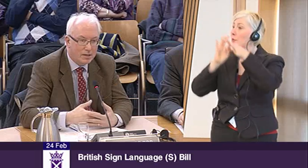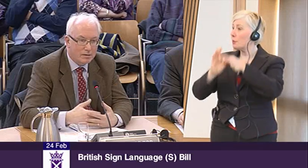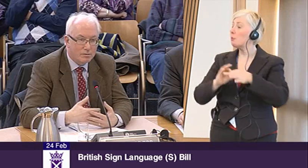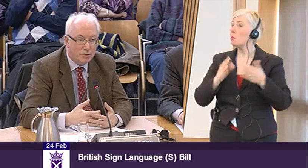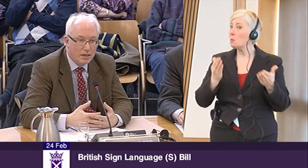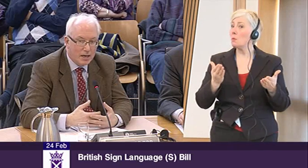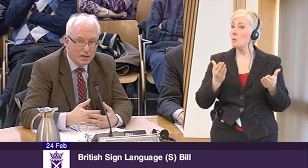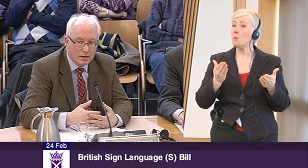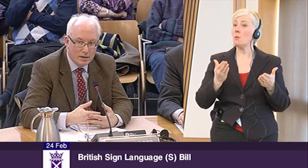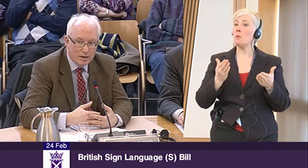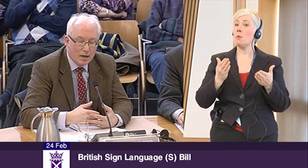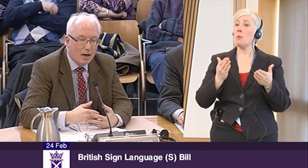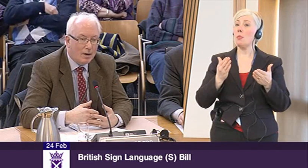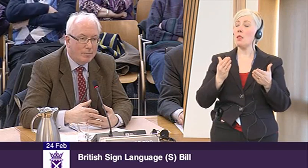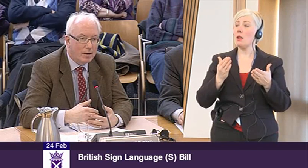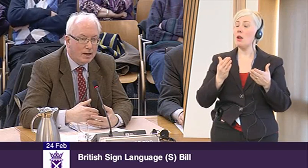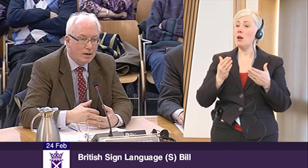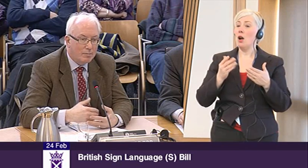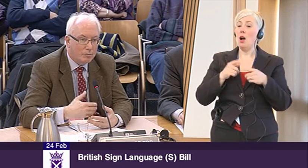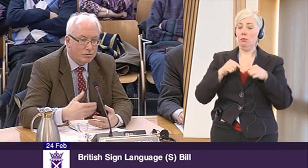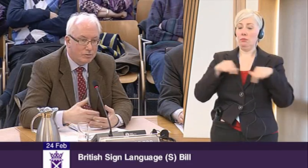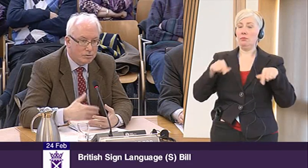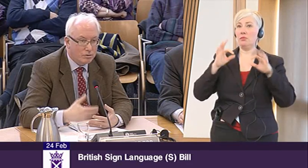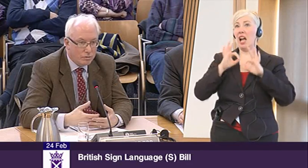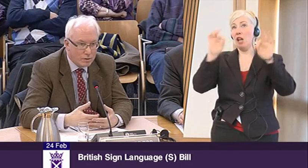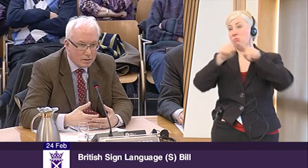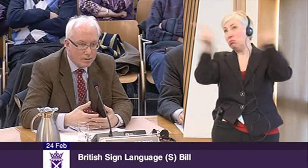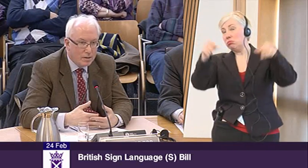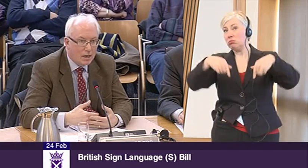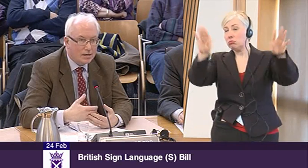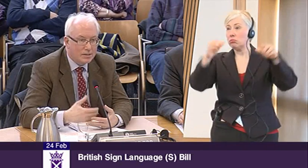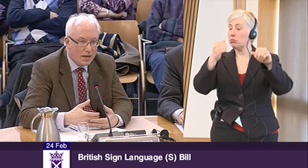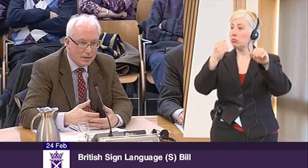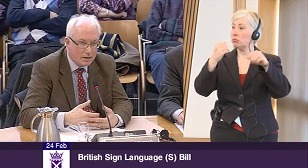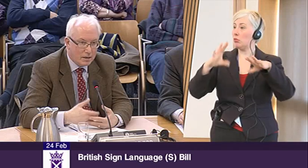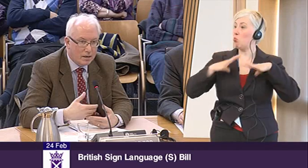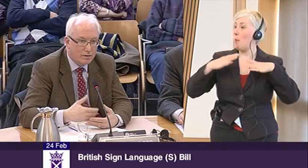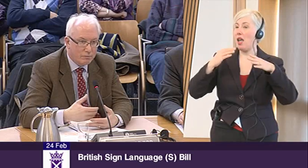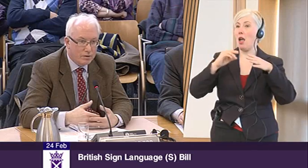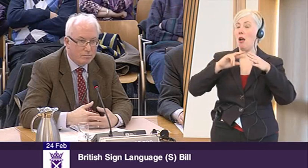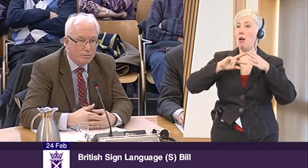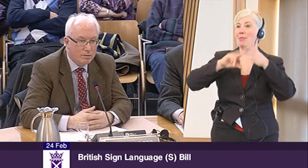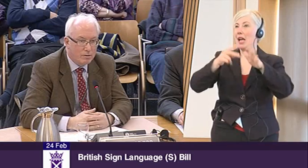in addition to asking them to prepare plans, the board gives advice and support to public